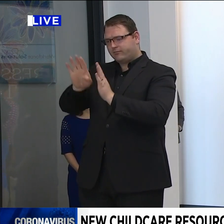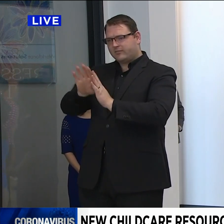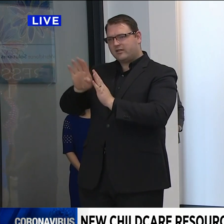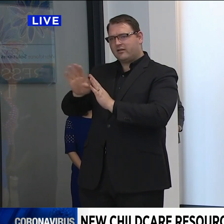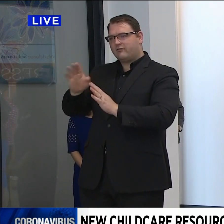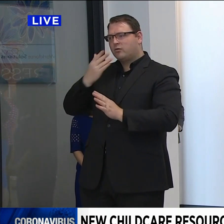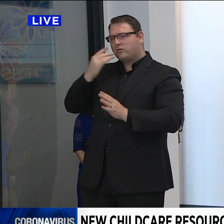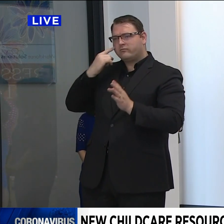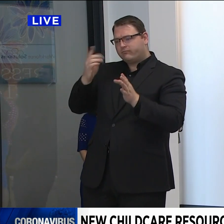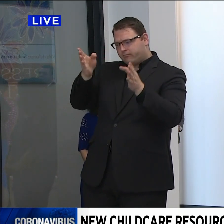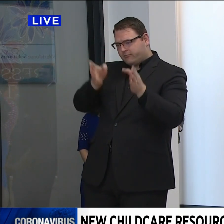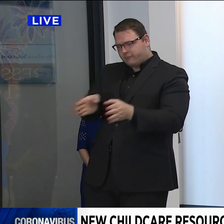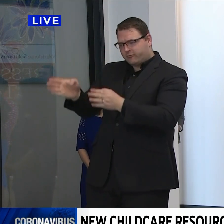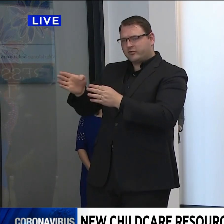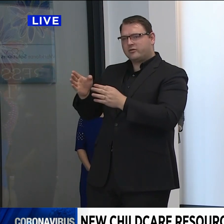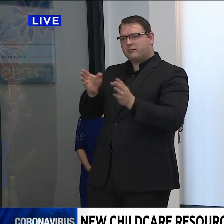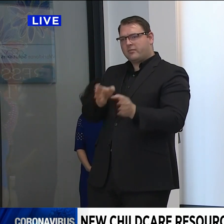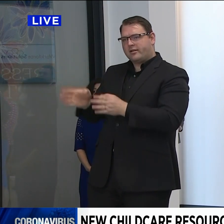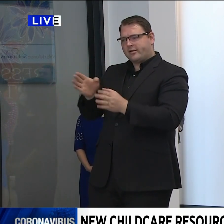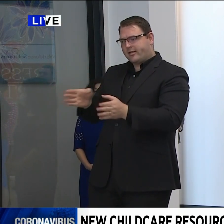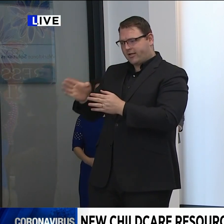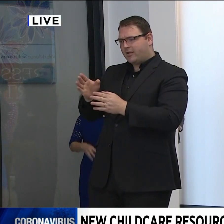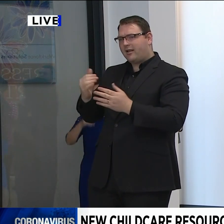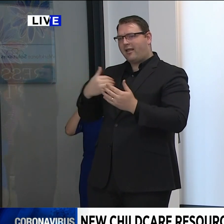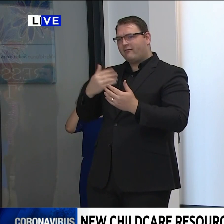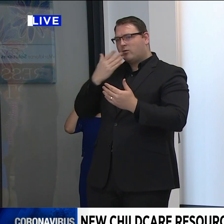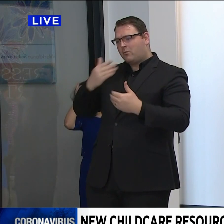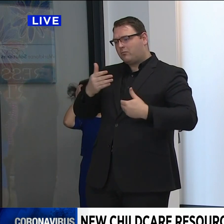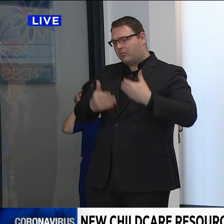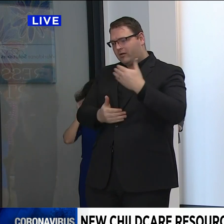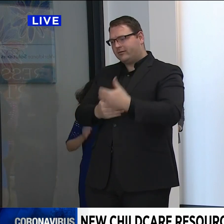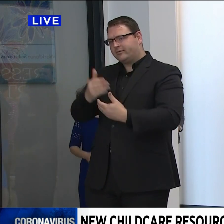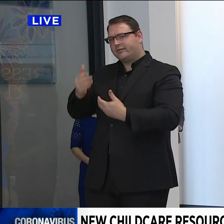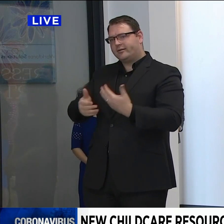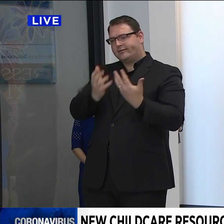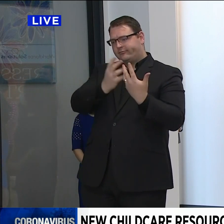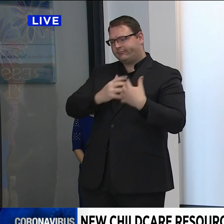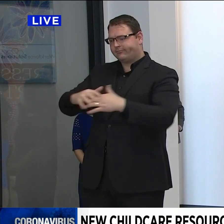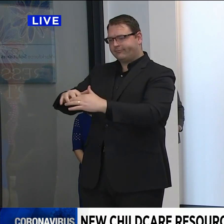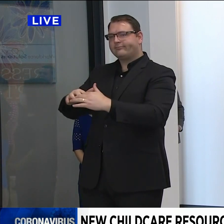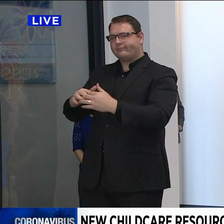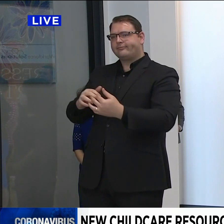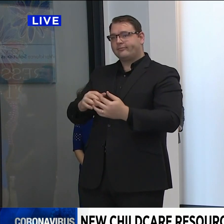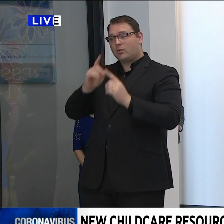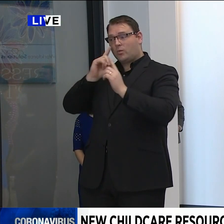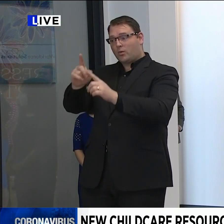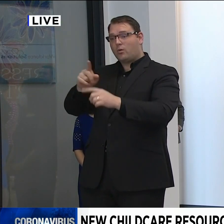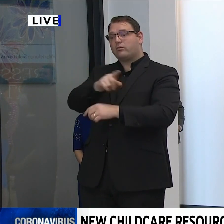coordinated a diverse group of public private and by a nun public private and by a nun prof prof a stakeholders to develop a